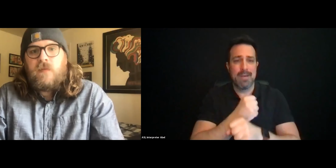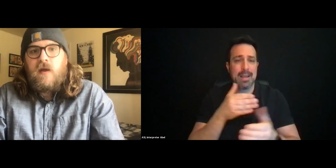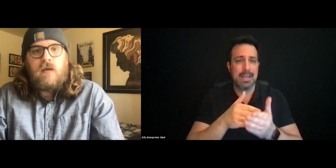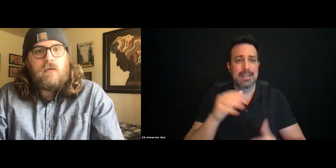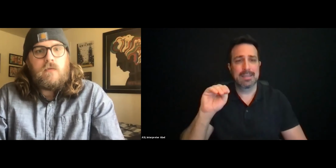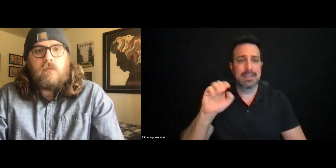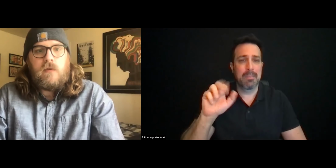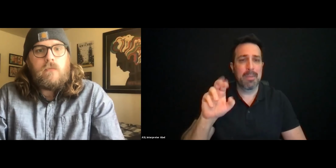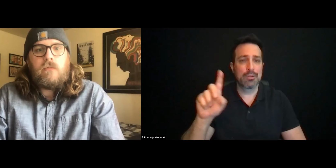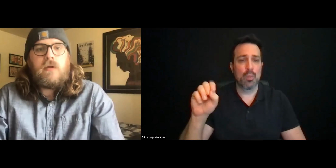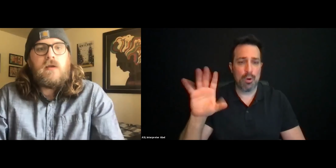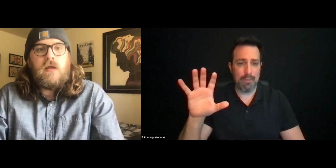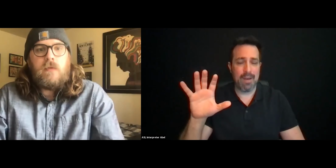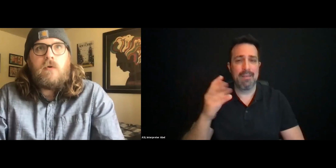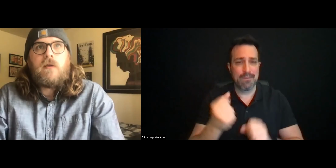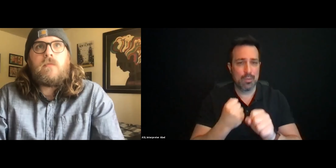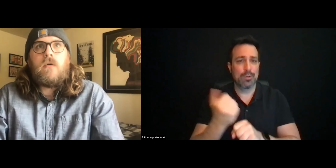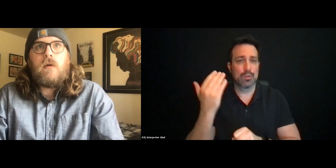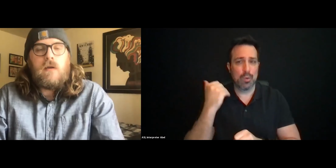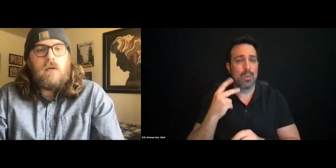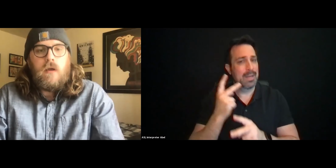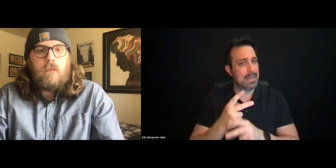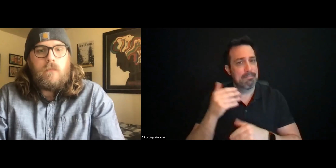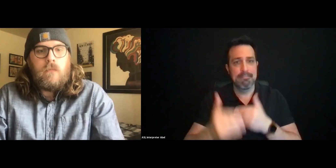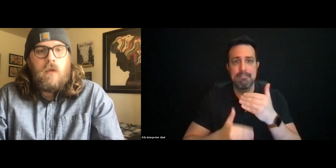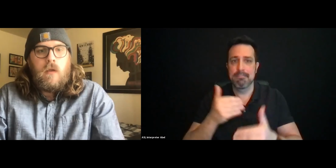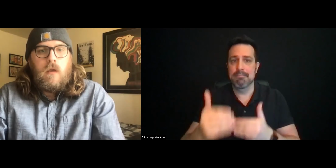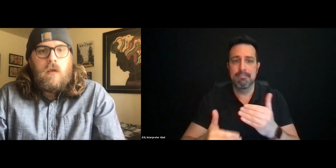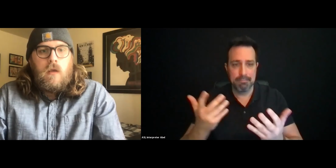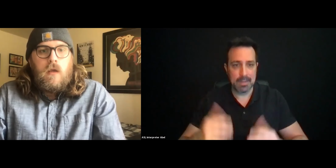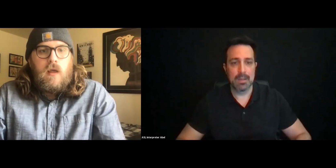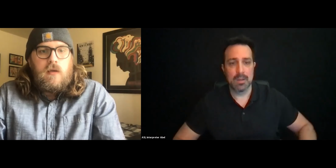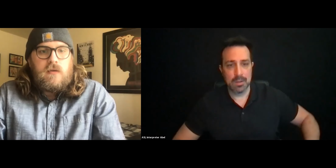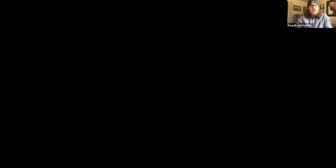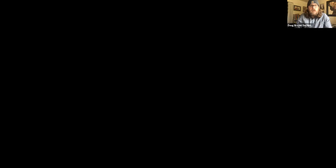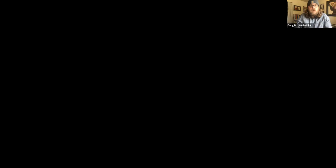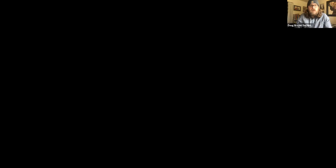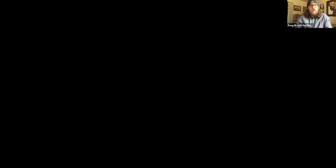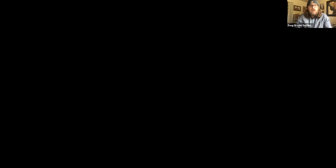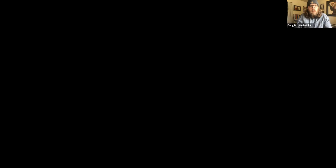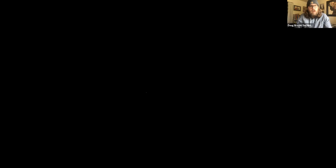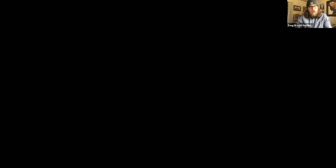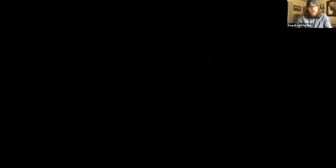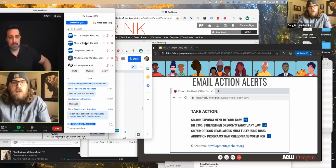legislature urging them to encourage the strengthen